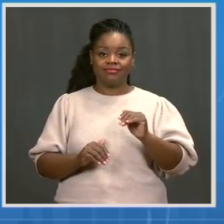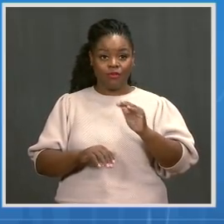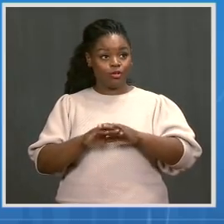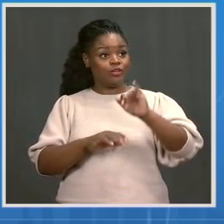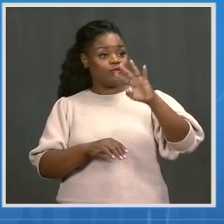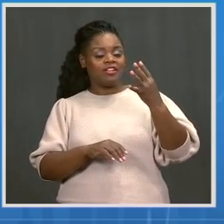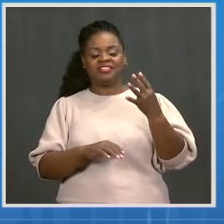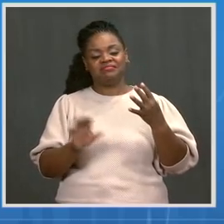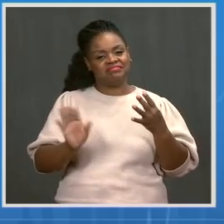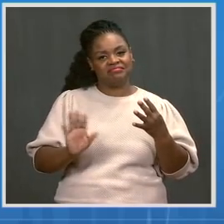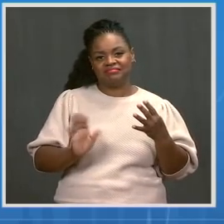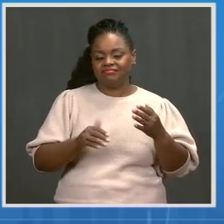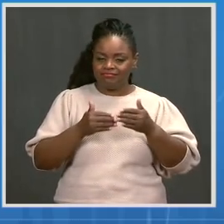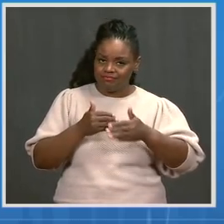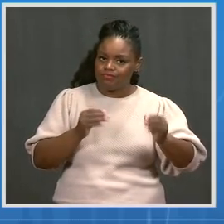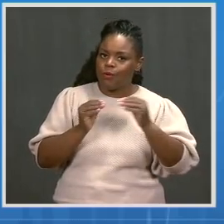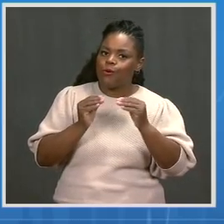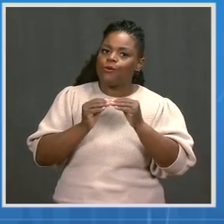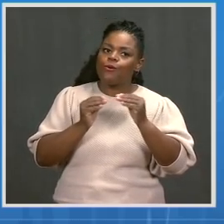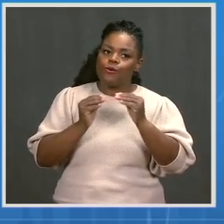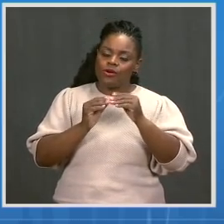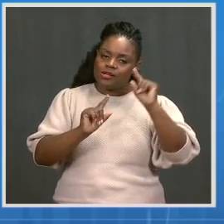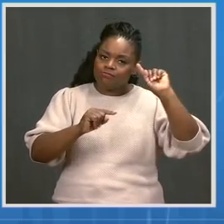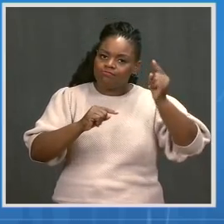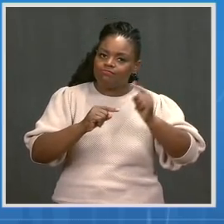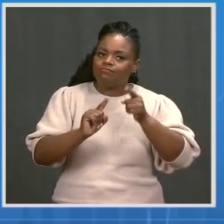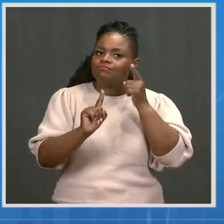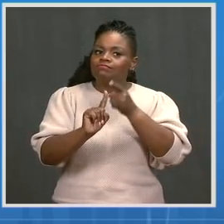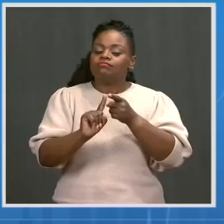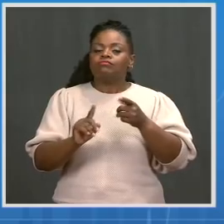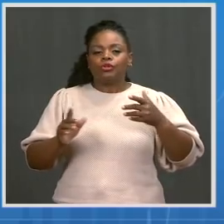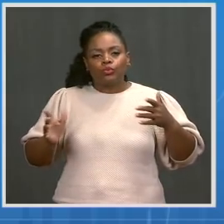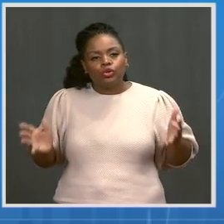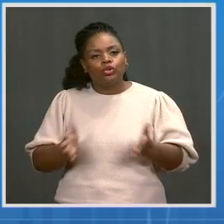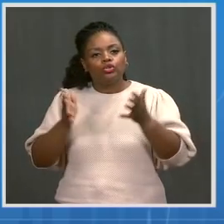And as we push to get more Americans vaccinated, we're also focused on leading the efforts